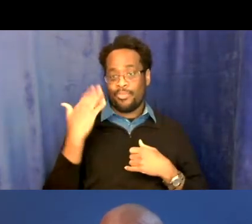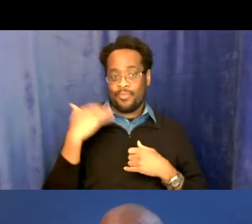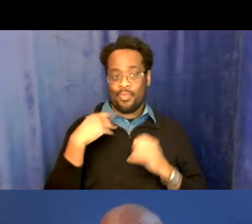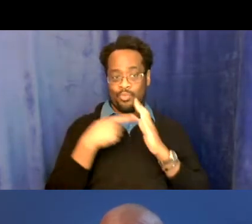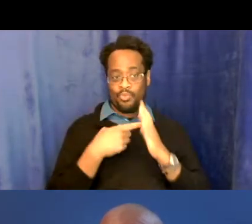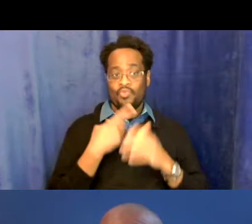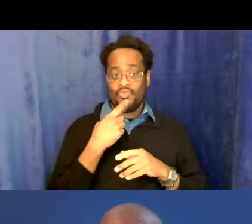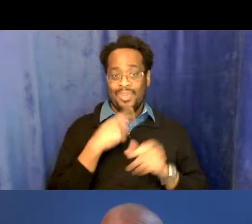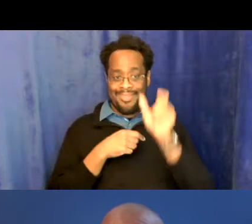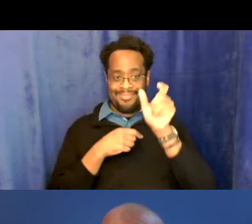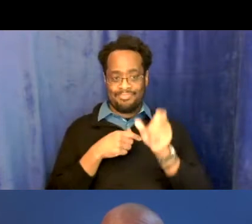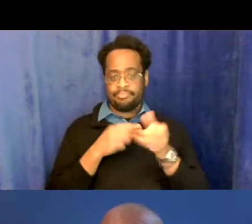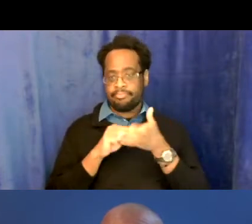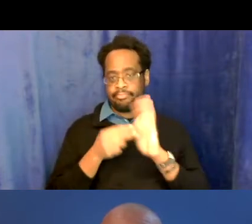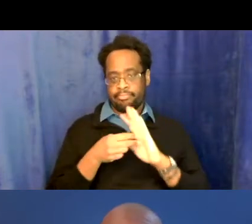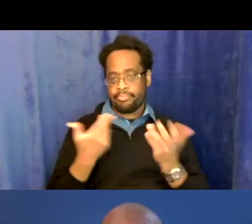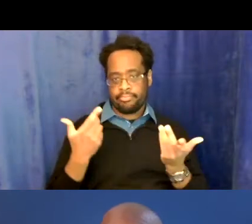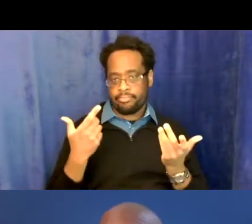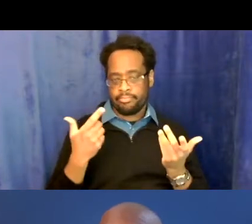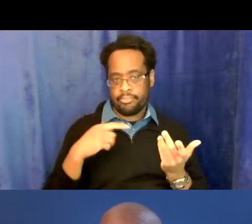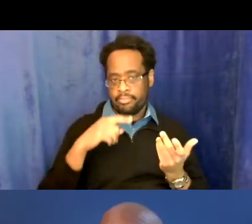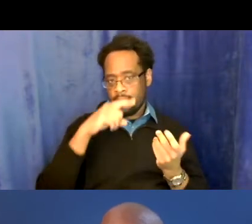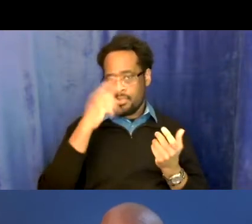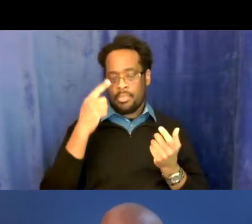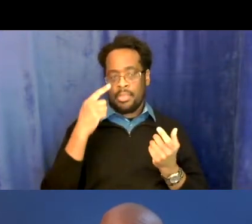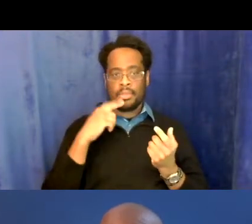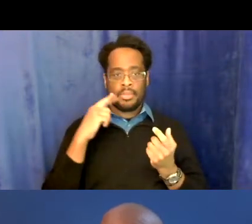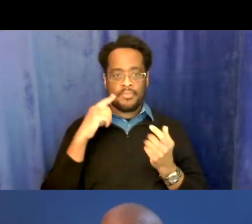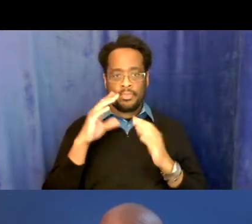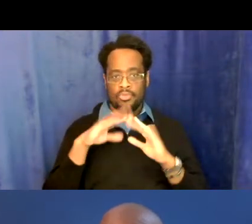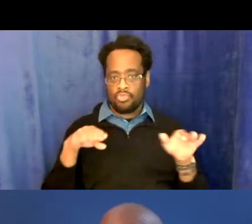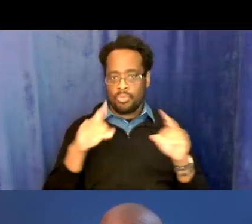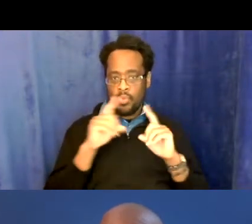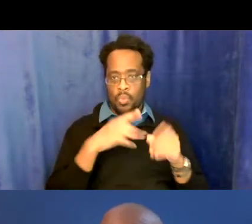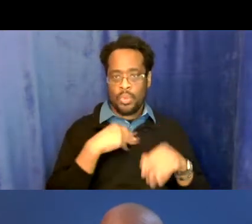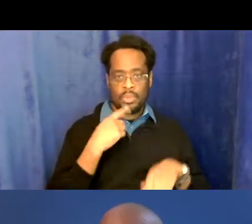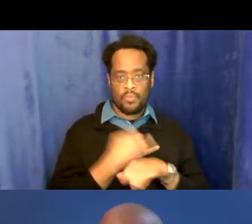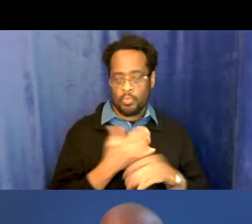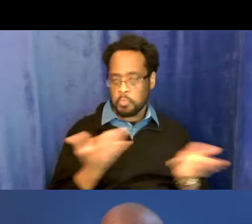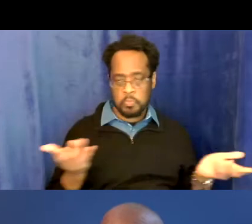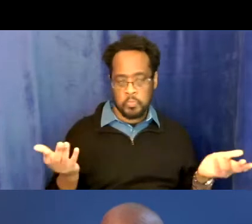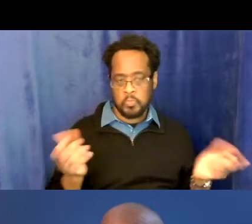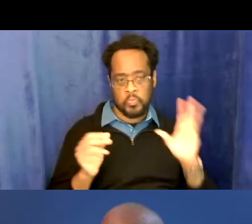So now before, I showed you we have that red column. Um those were black deaf children going to white